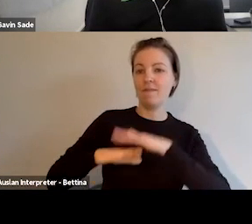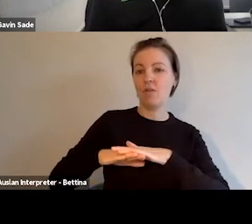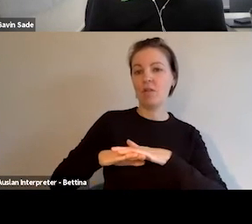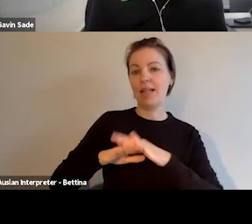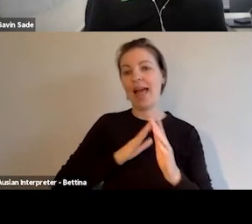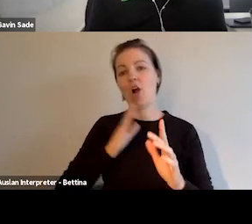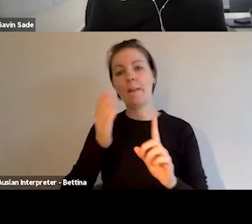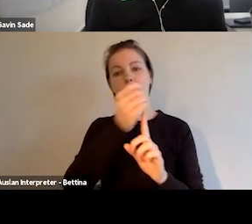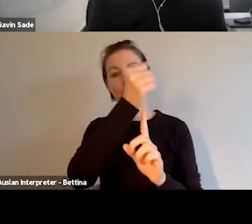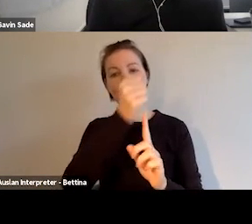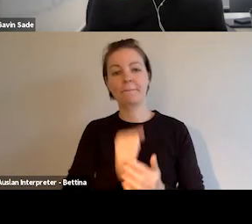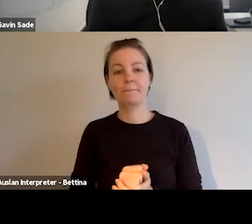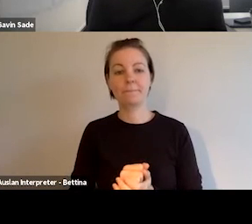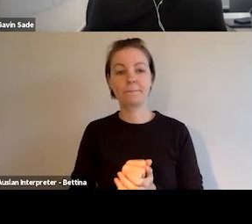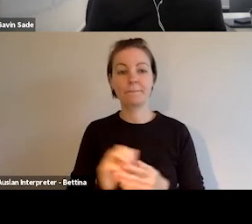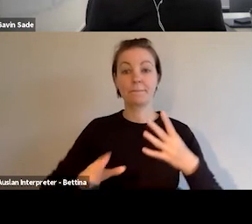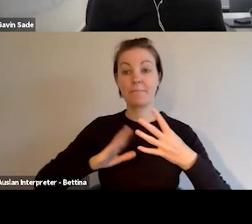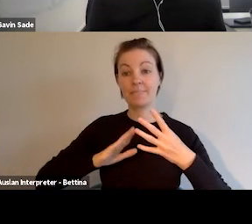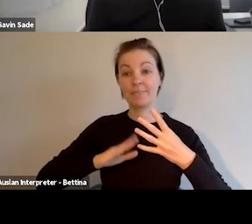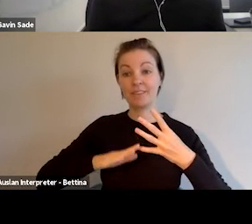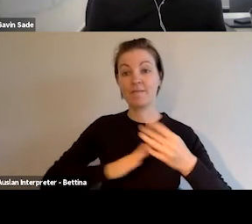The final assessment item, the first thing they do is to create a practice.